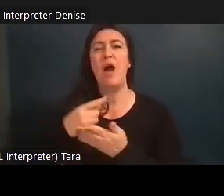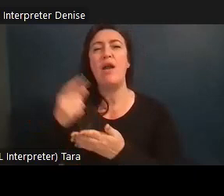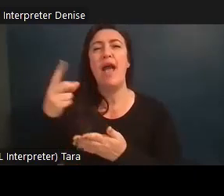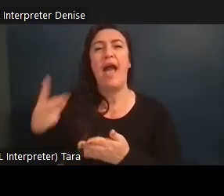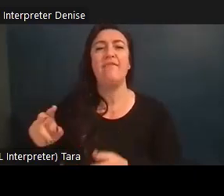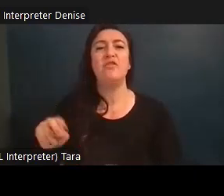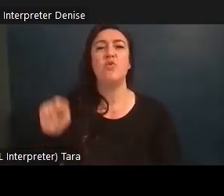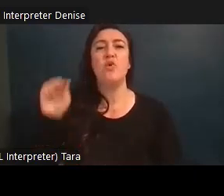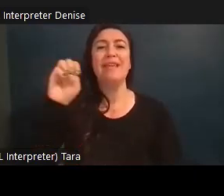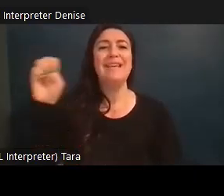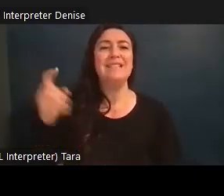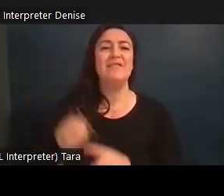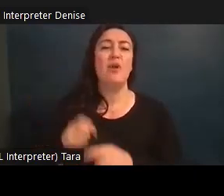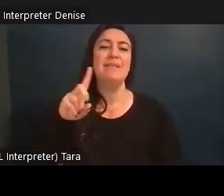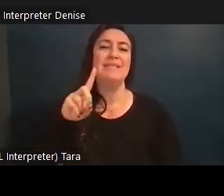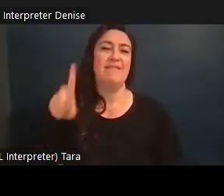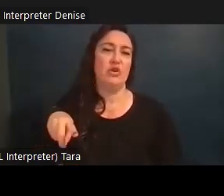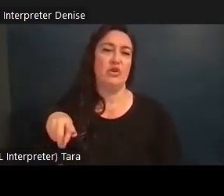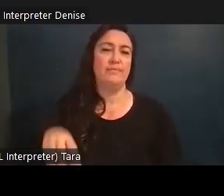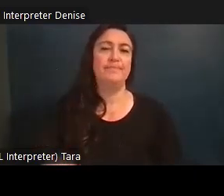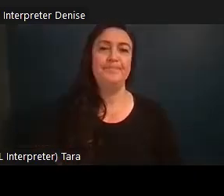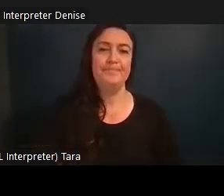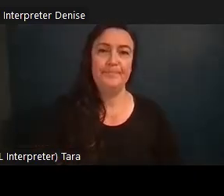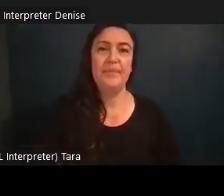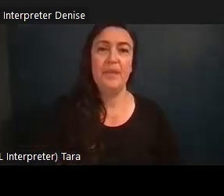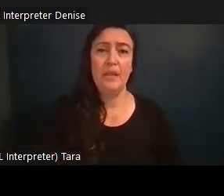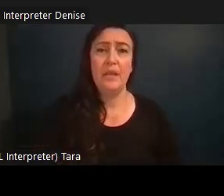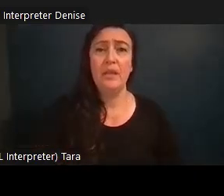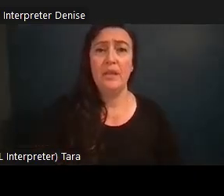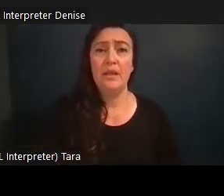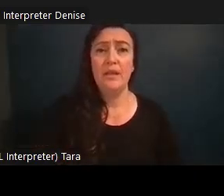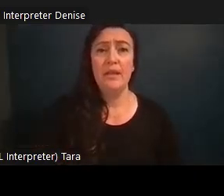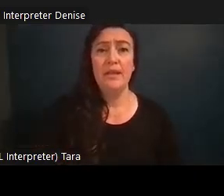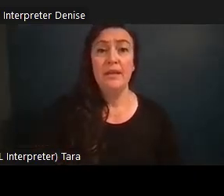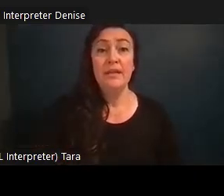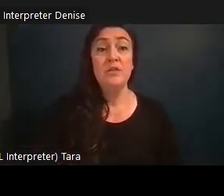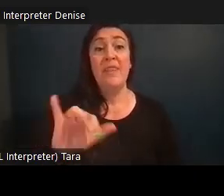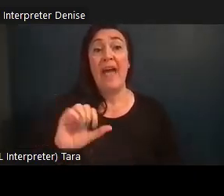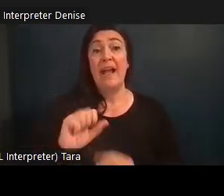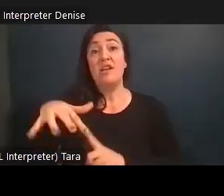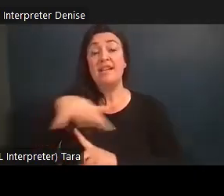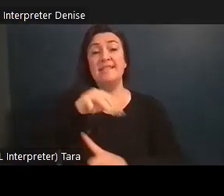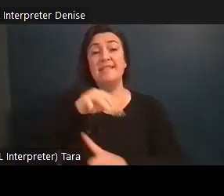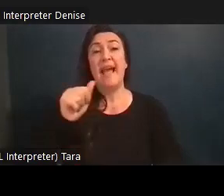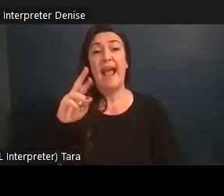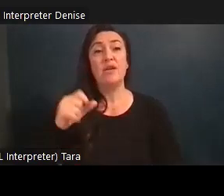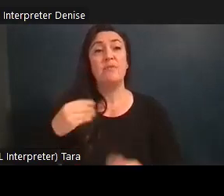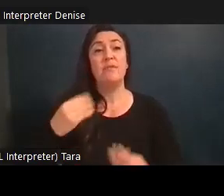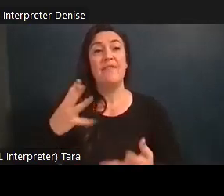context, ARS had provided 80-85 years of fantastic agricultural